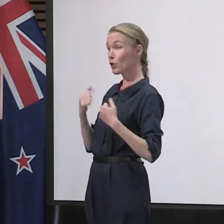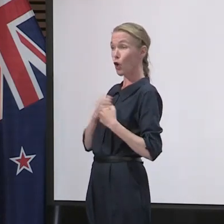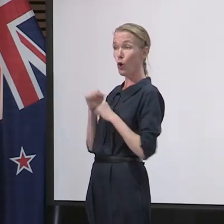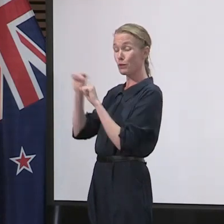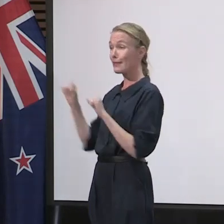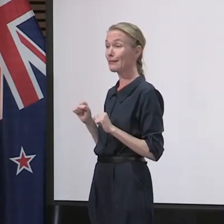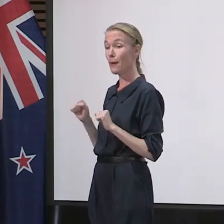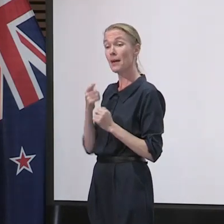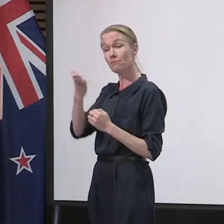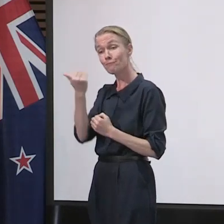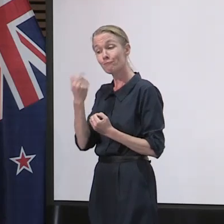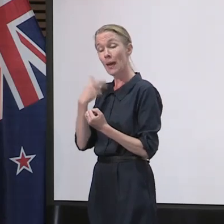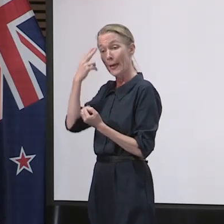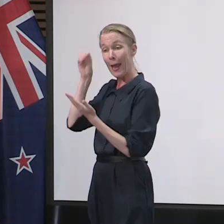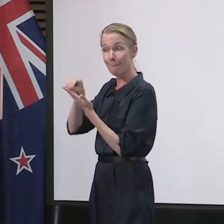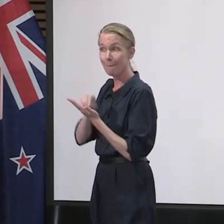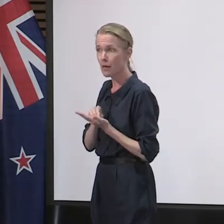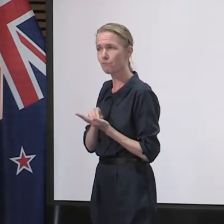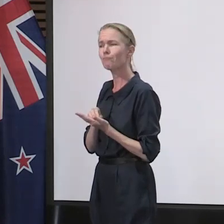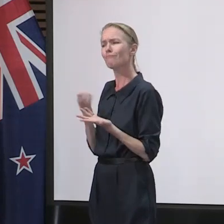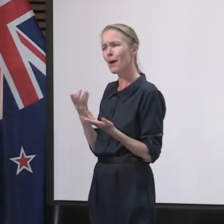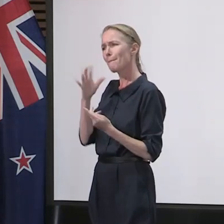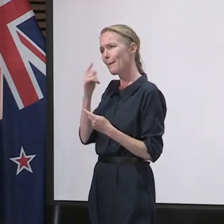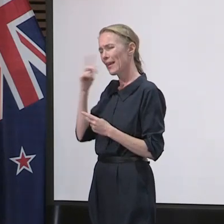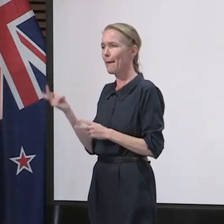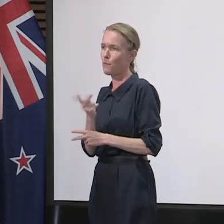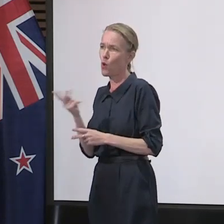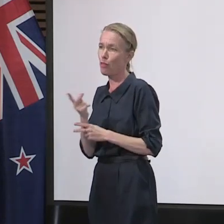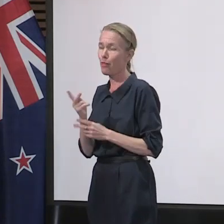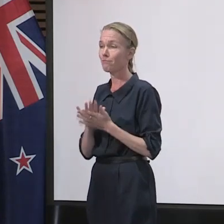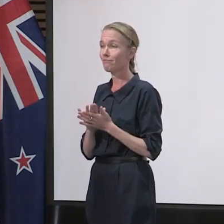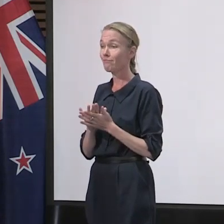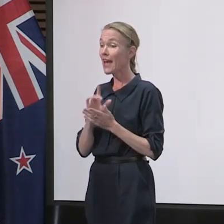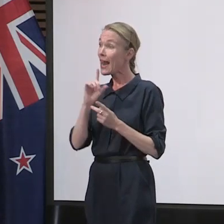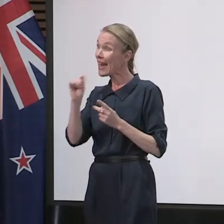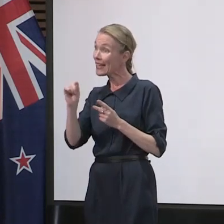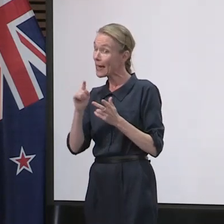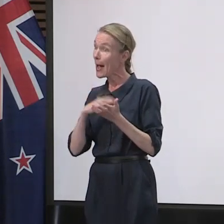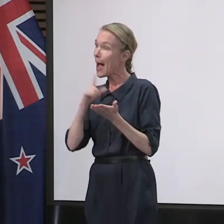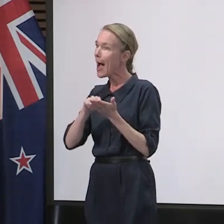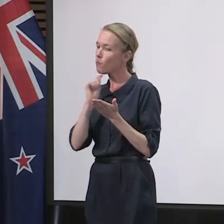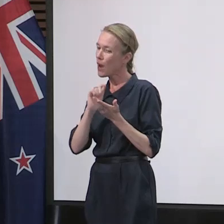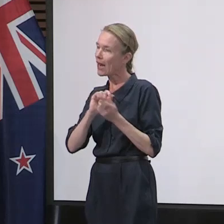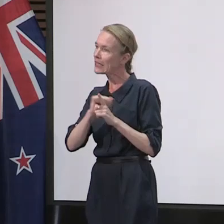other actions that businesses are taking to record who has been on the premises.